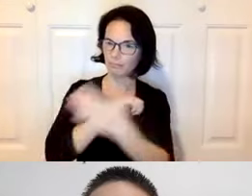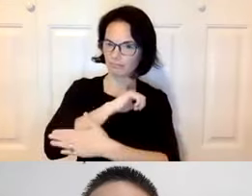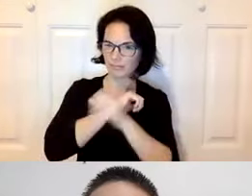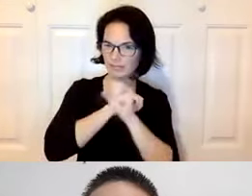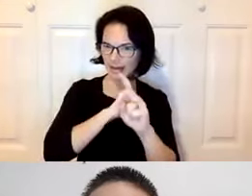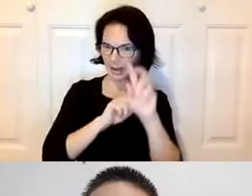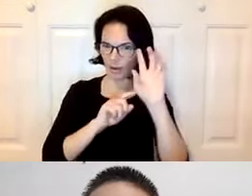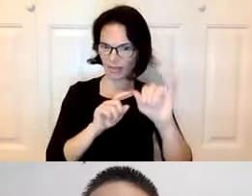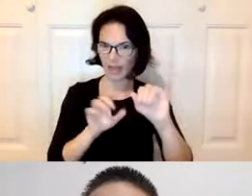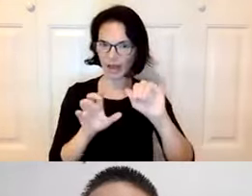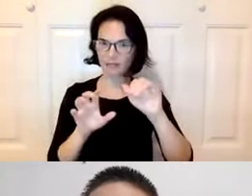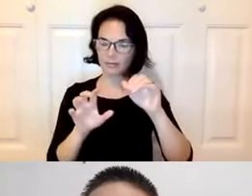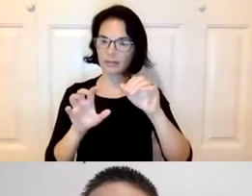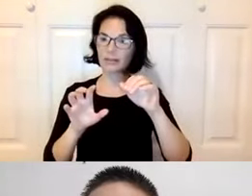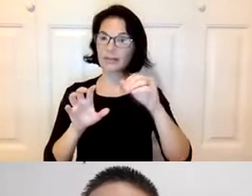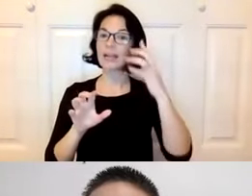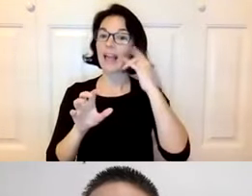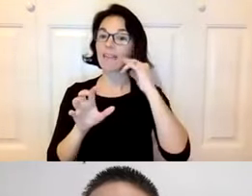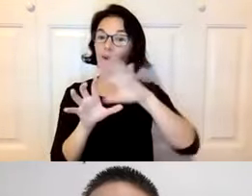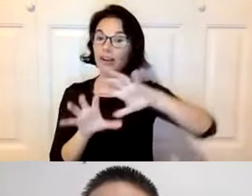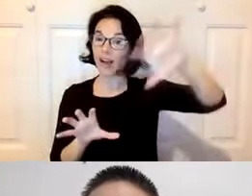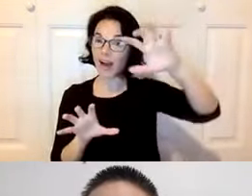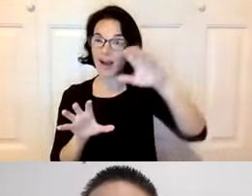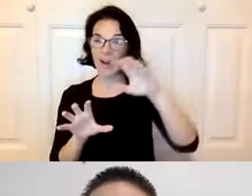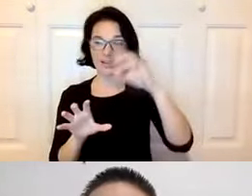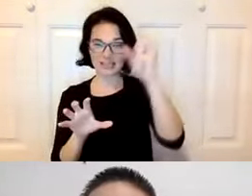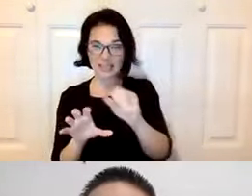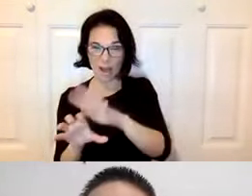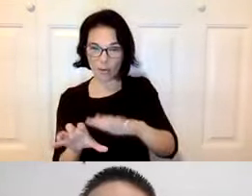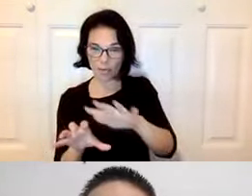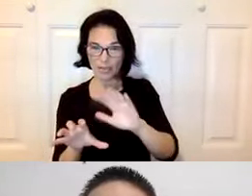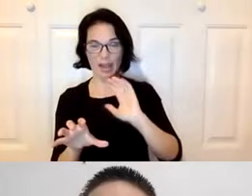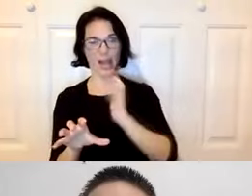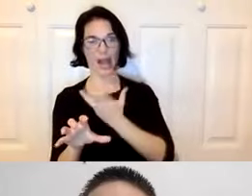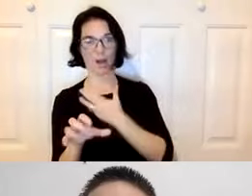bottom chunk of California is what we’re included in. They’re looking at